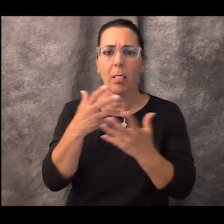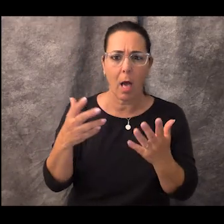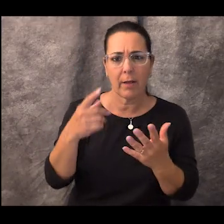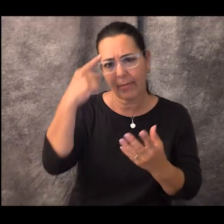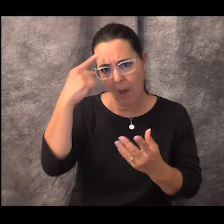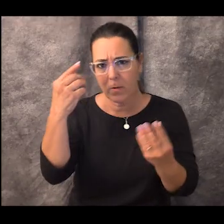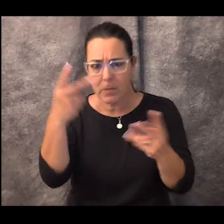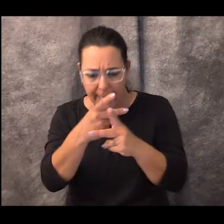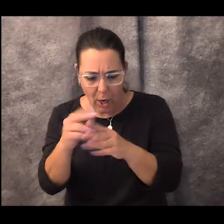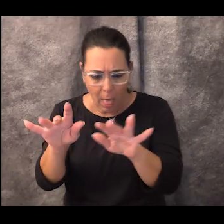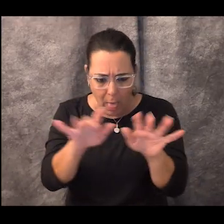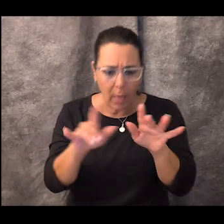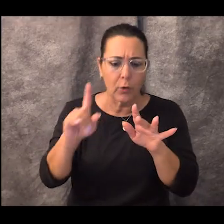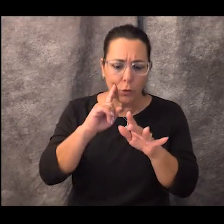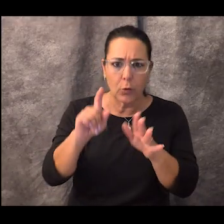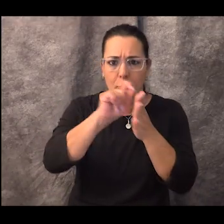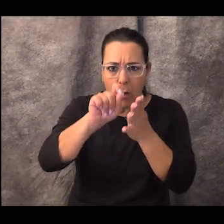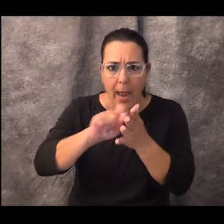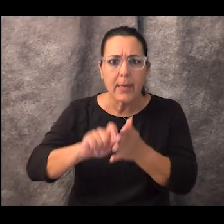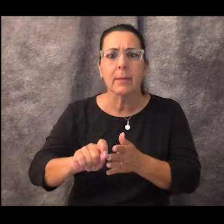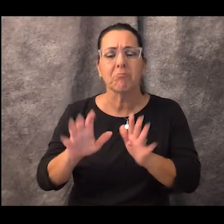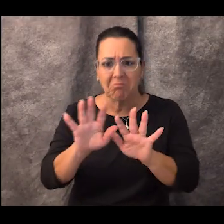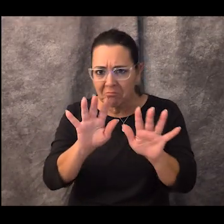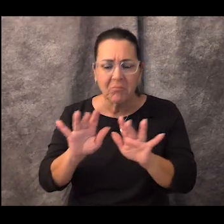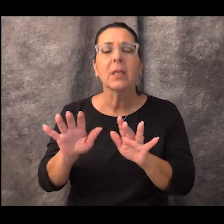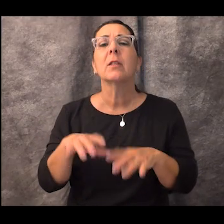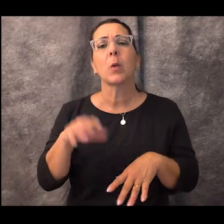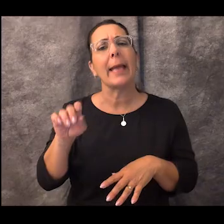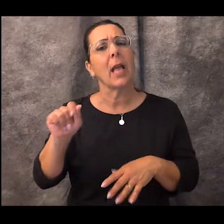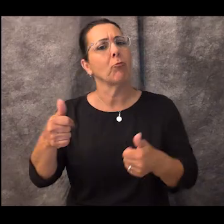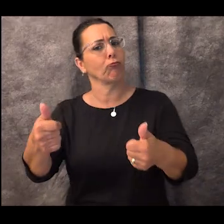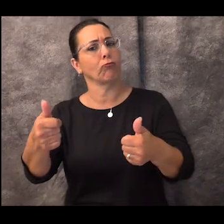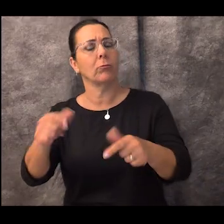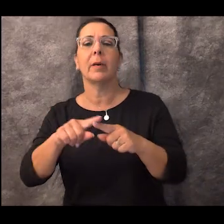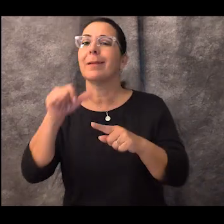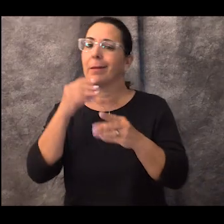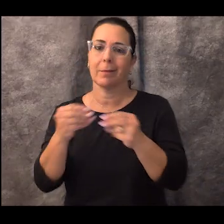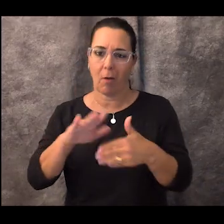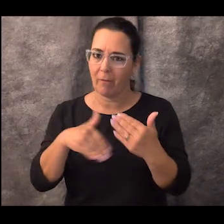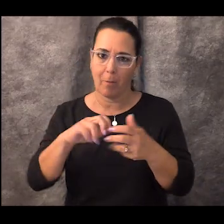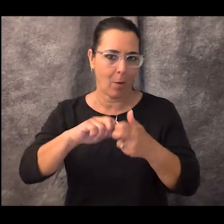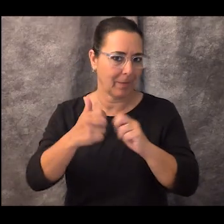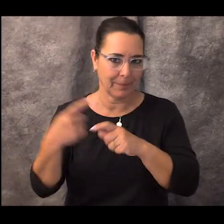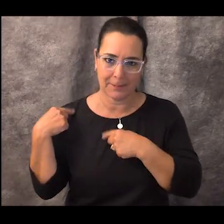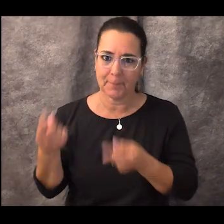And so it's not to knock the ADA all that it hasn't solved all of our problems, but it's,